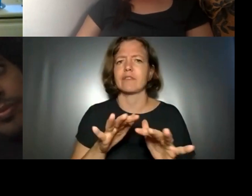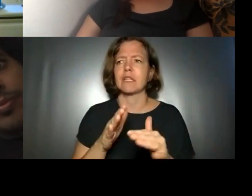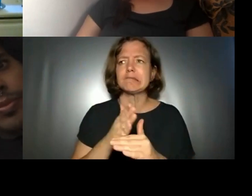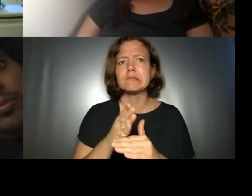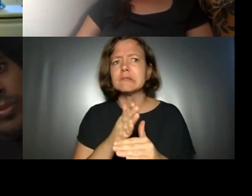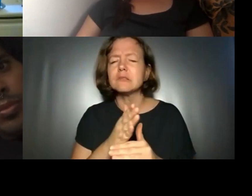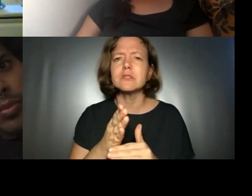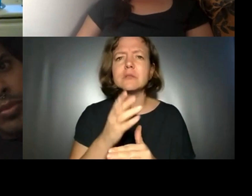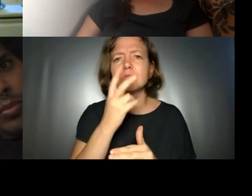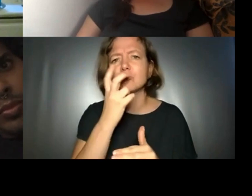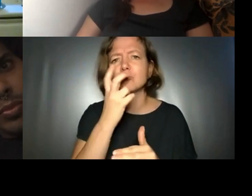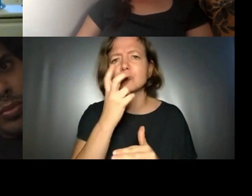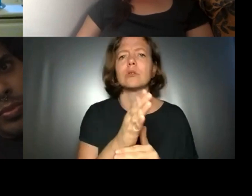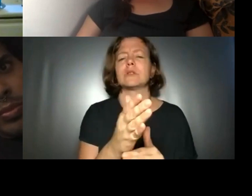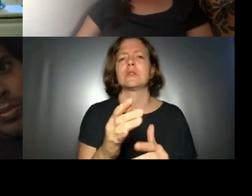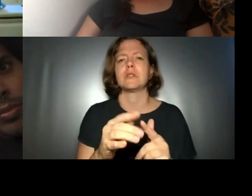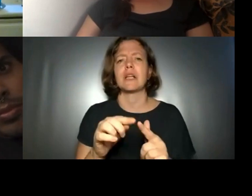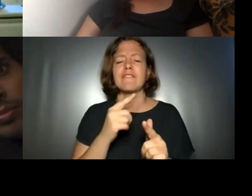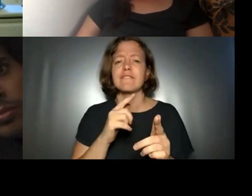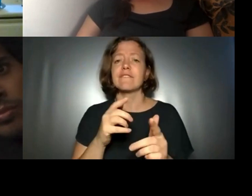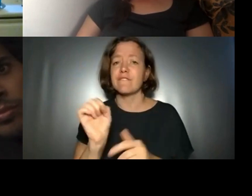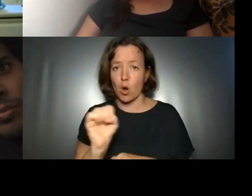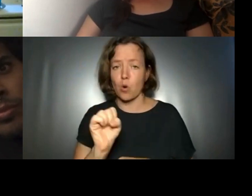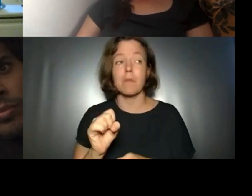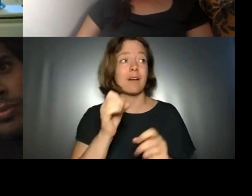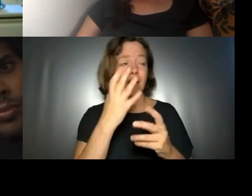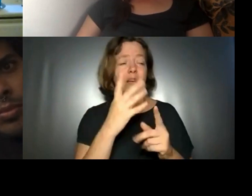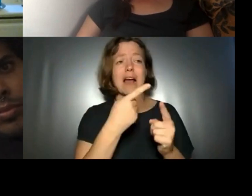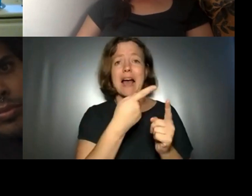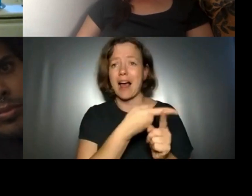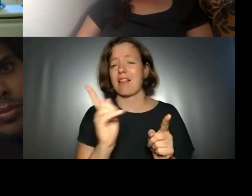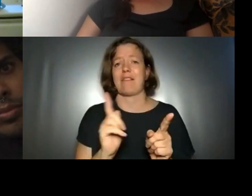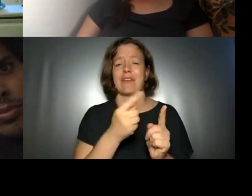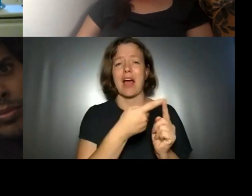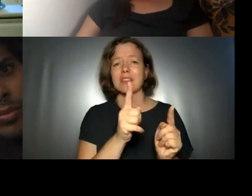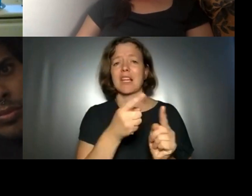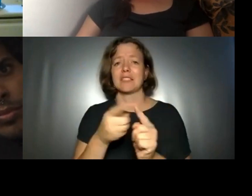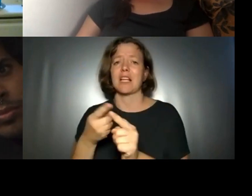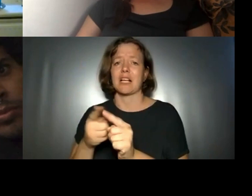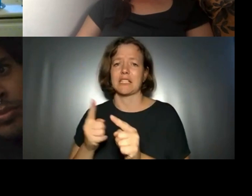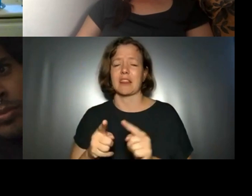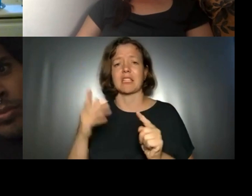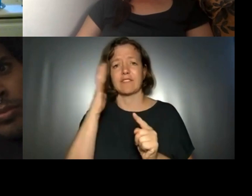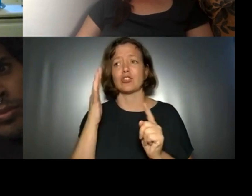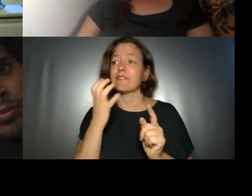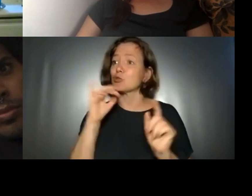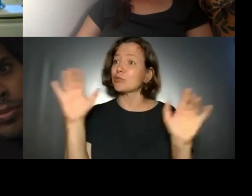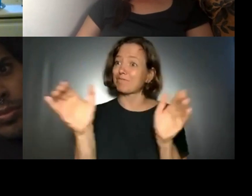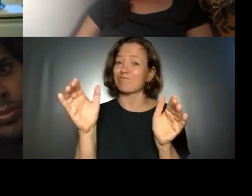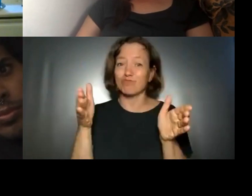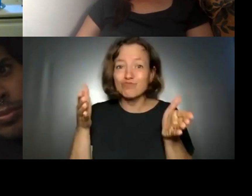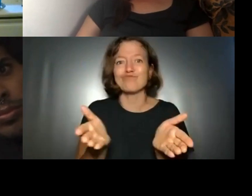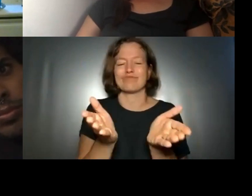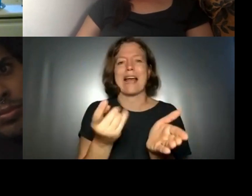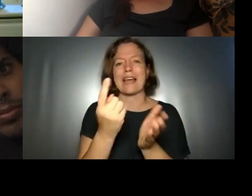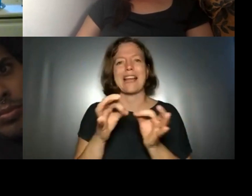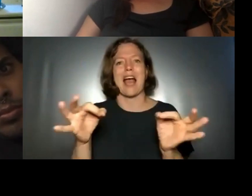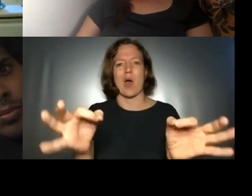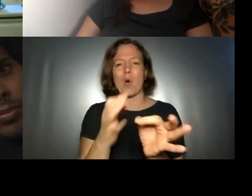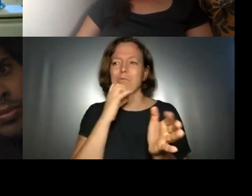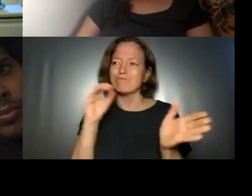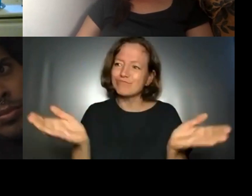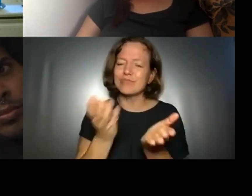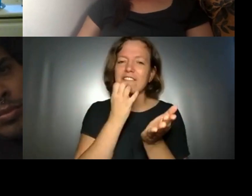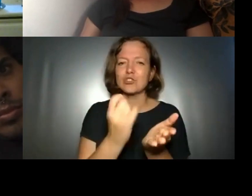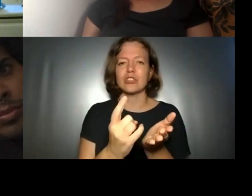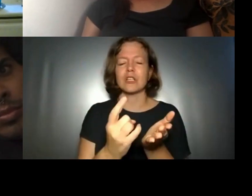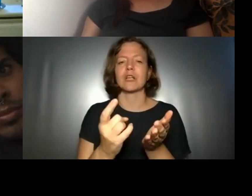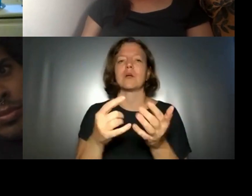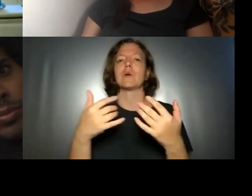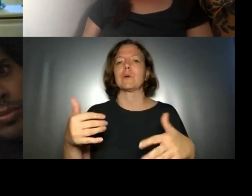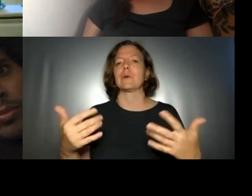and that actually come from when we tried to create a room that is for us all from the beginning.